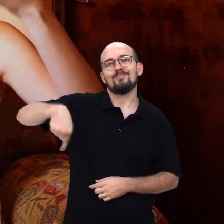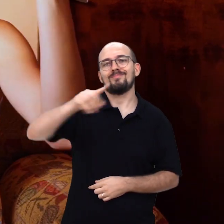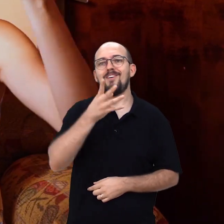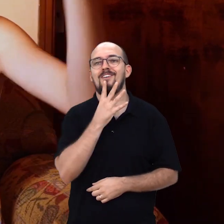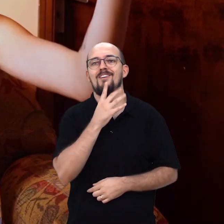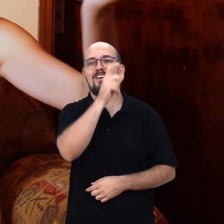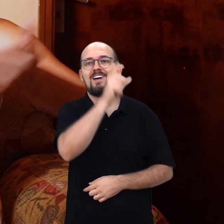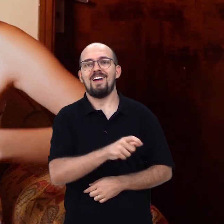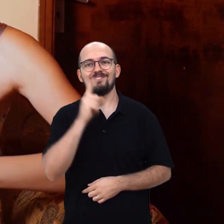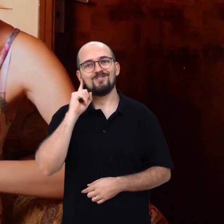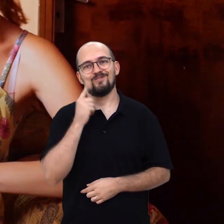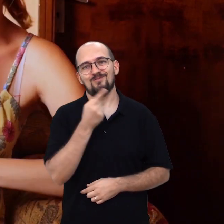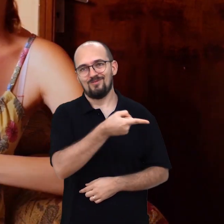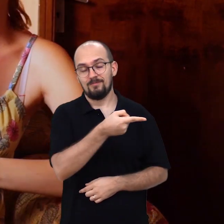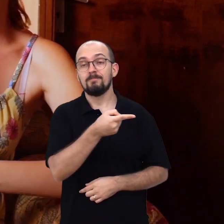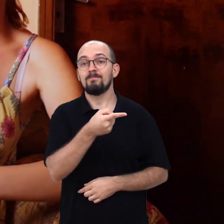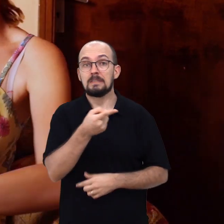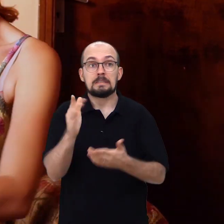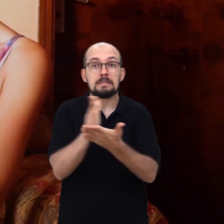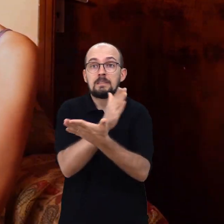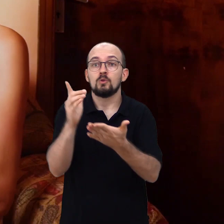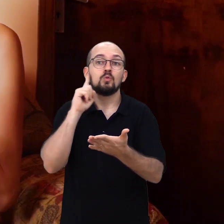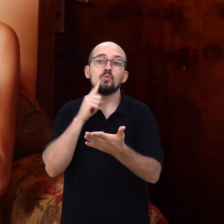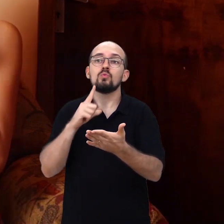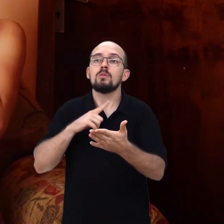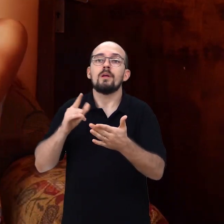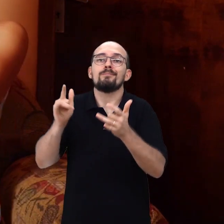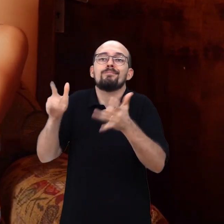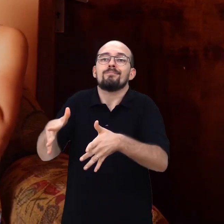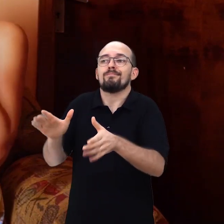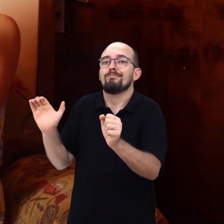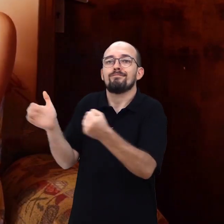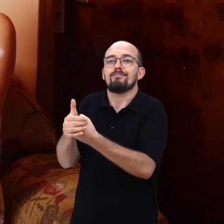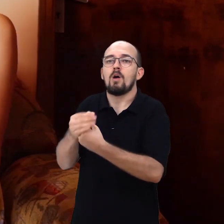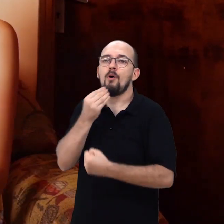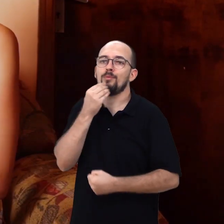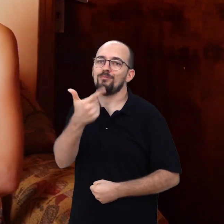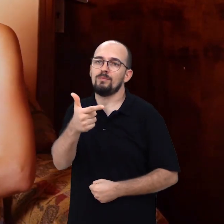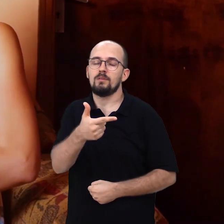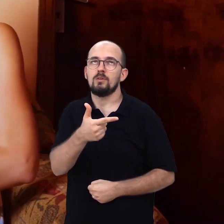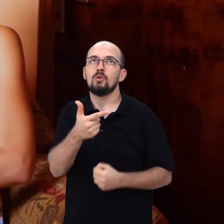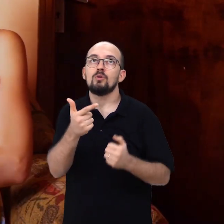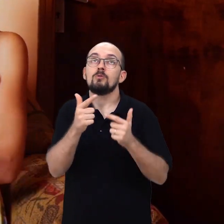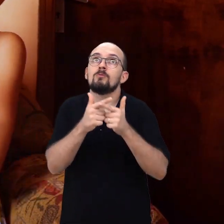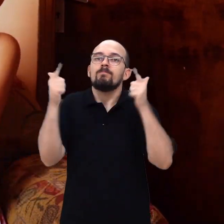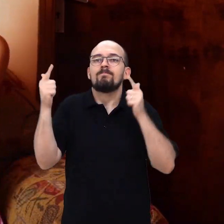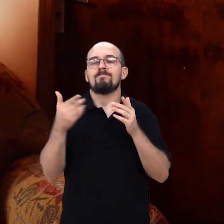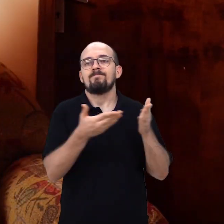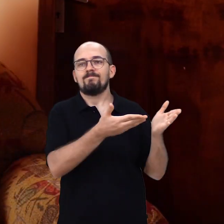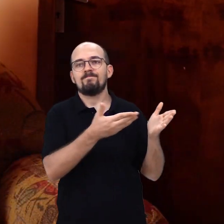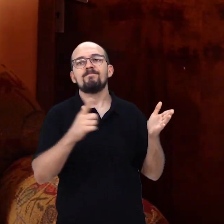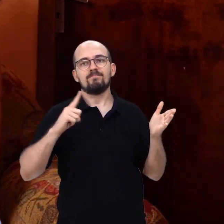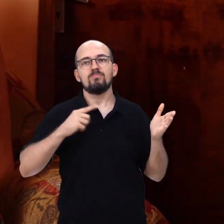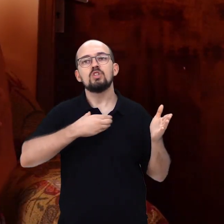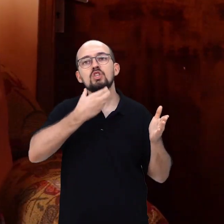he earned his place. Many Deaf people don't have the same opportunities. Thank God that Adilson has had them.